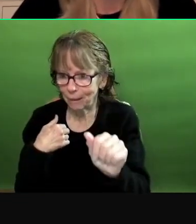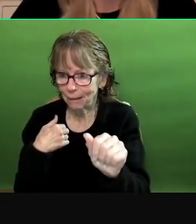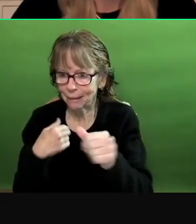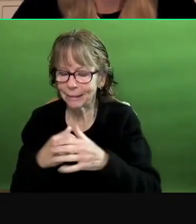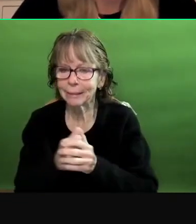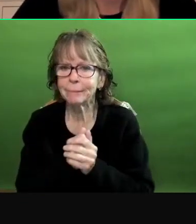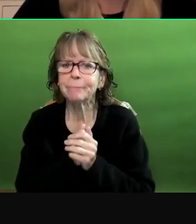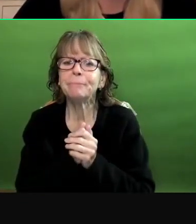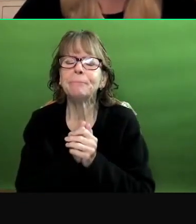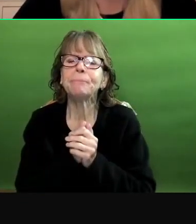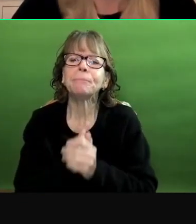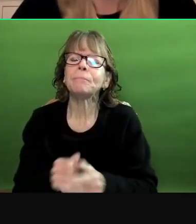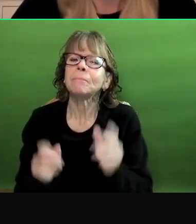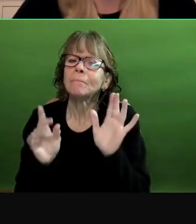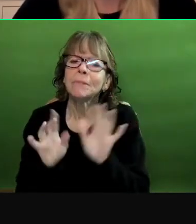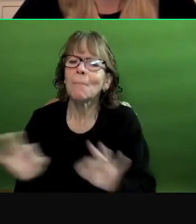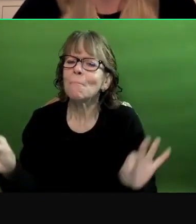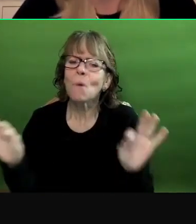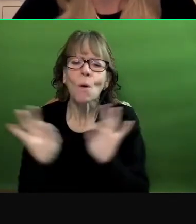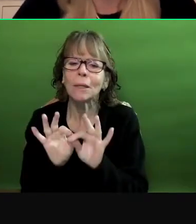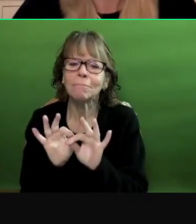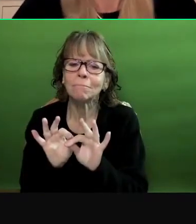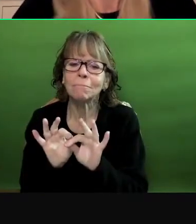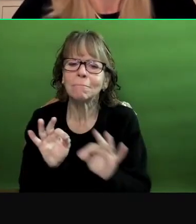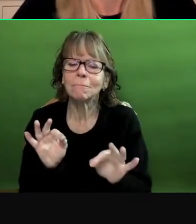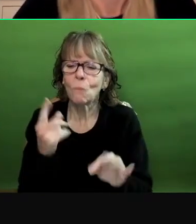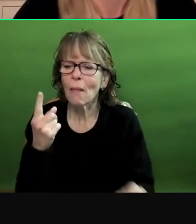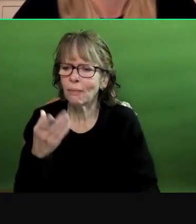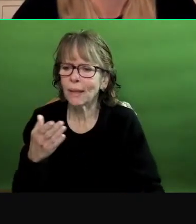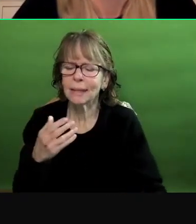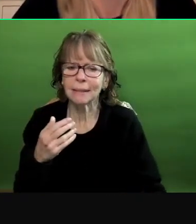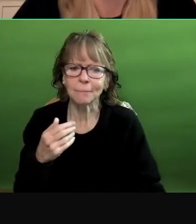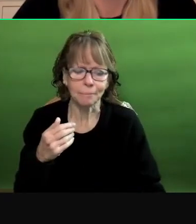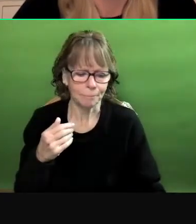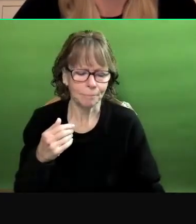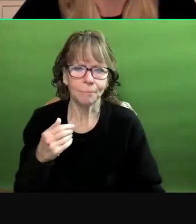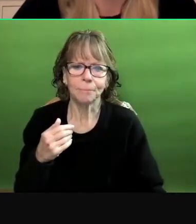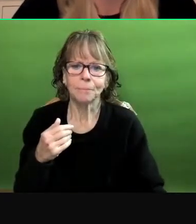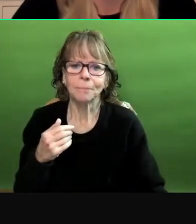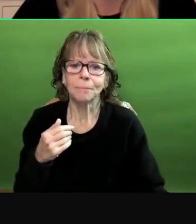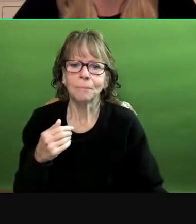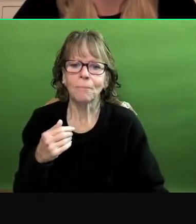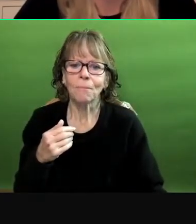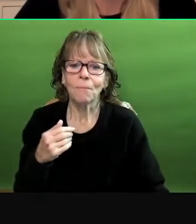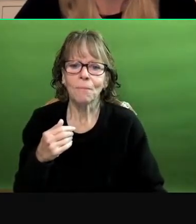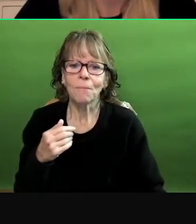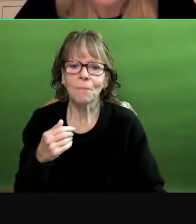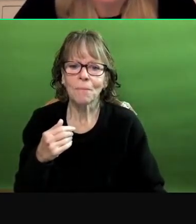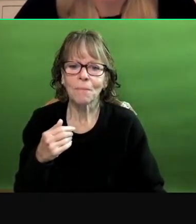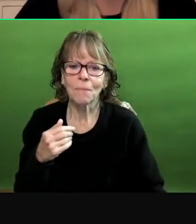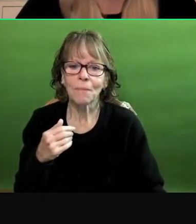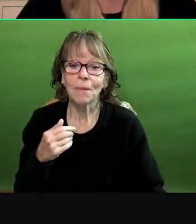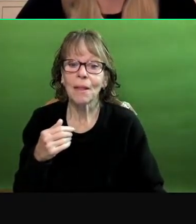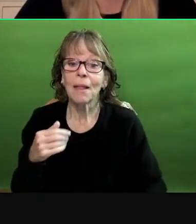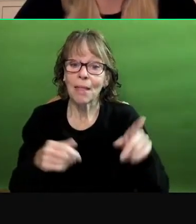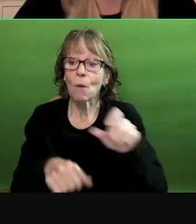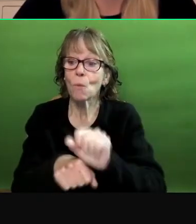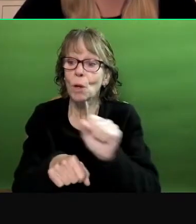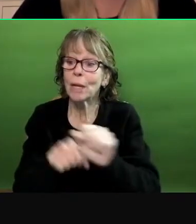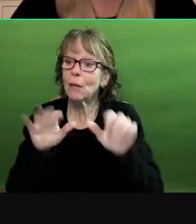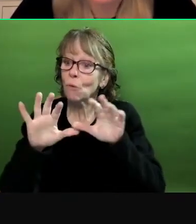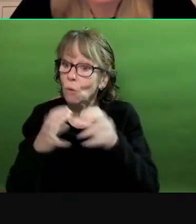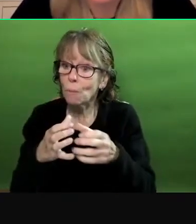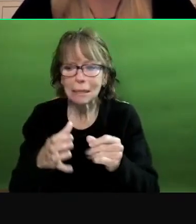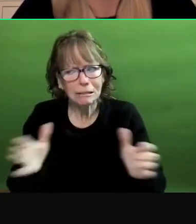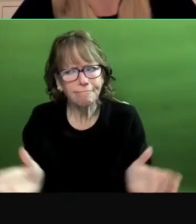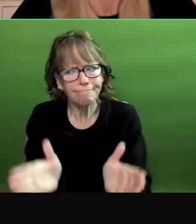An important outcome so far of the working group has been pushing for NIH to designate